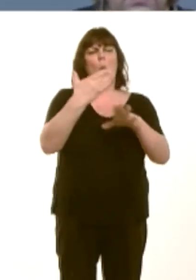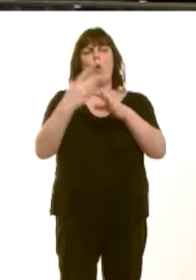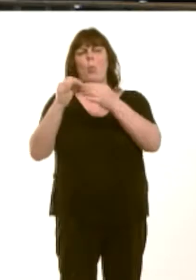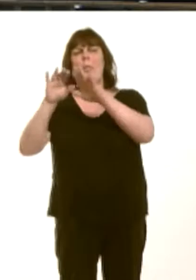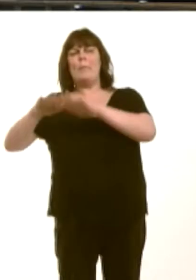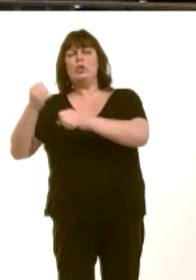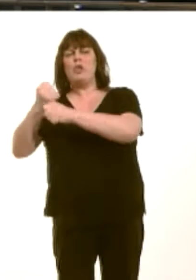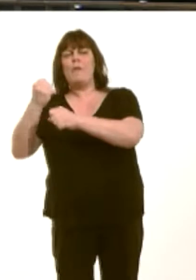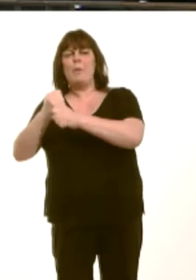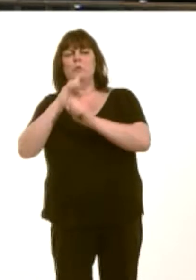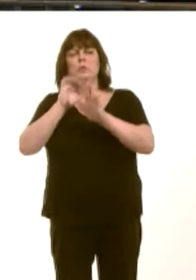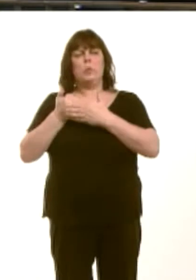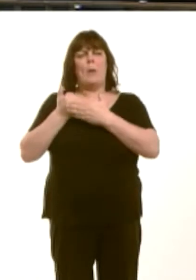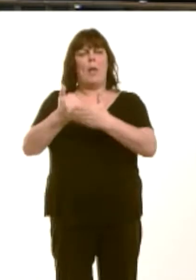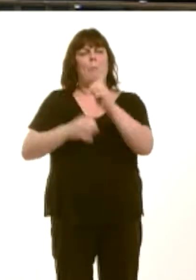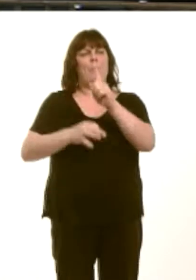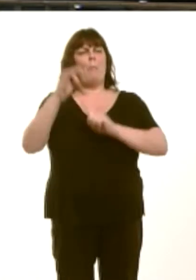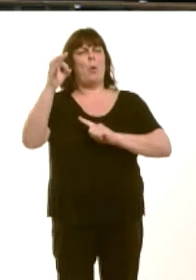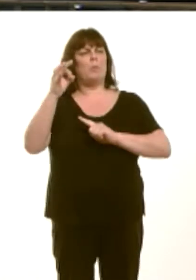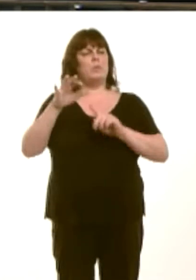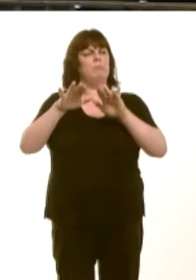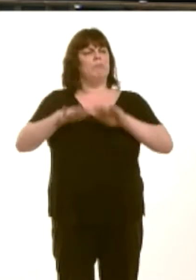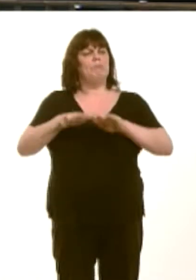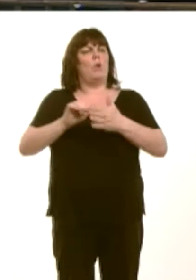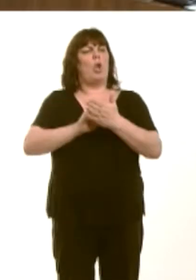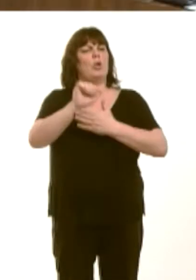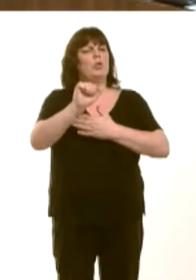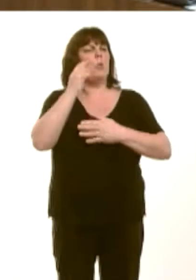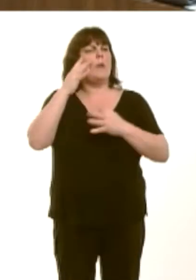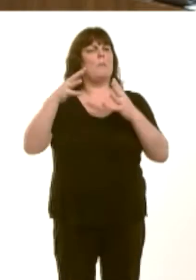OAQ(4)2164(FM) Carwyn Jones: Yes. As part of the UK-China Year of Culture, which the Duke of Cambridge launched during his